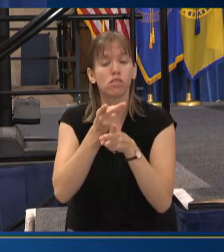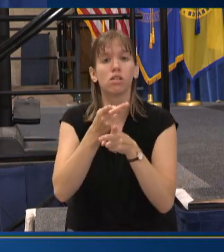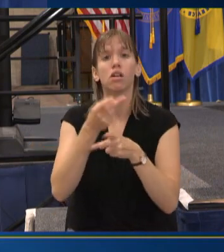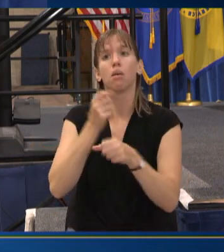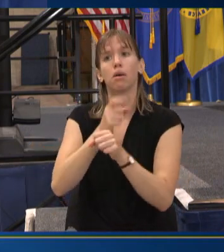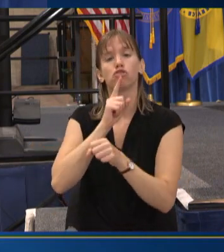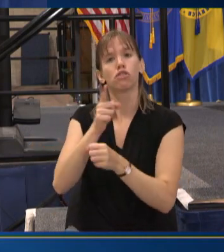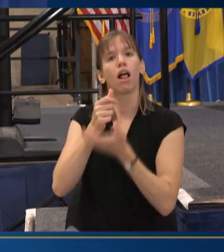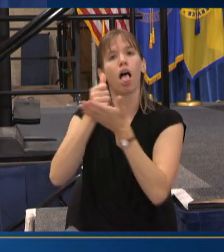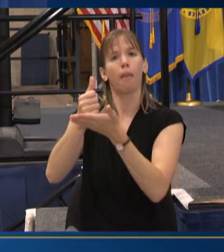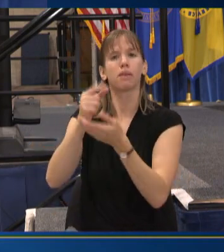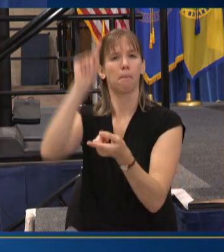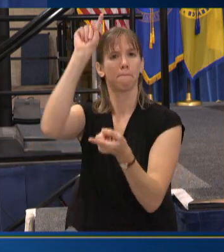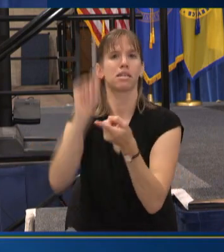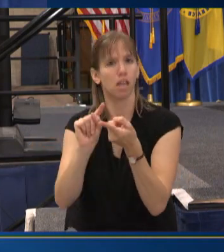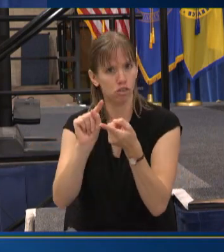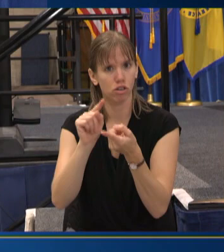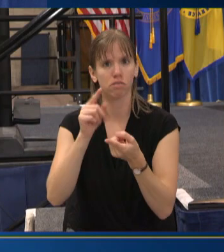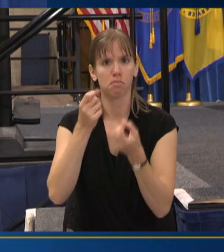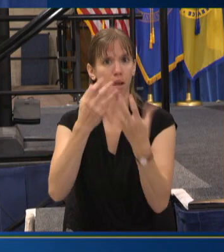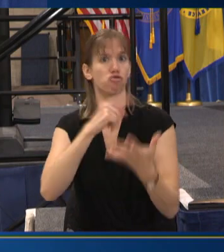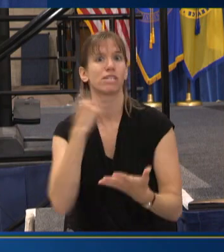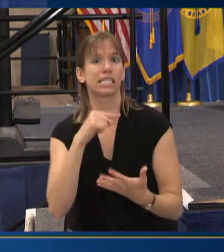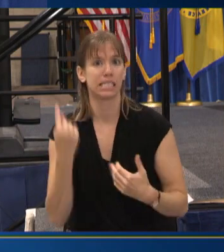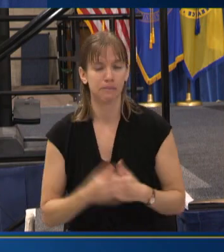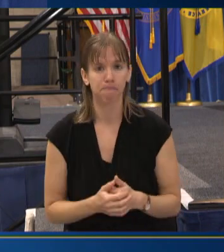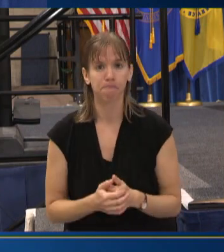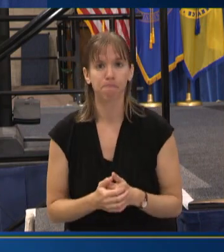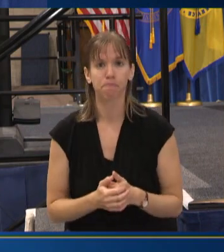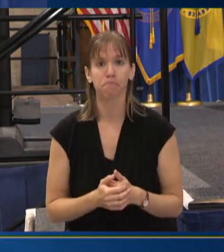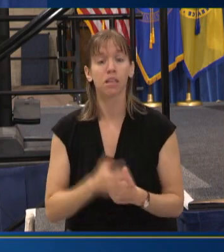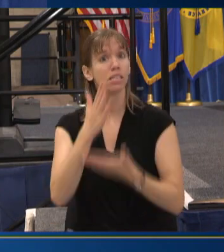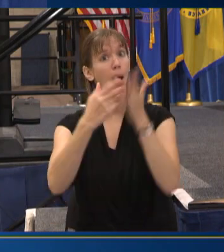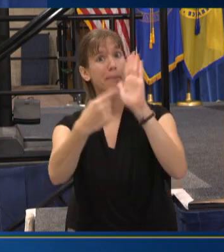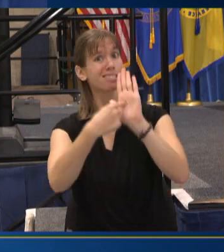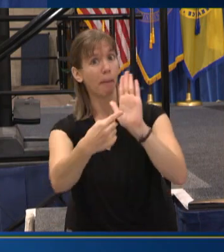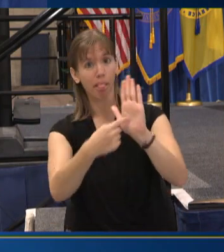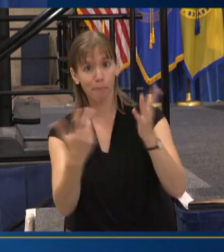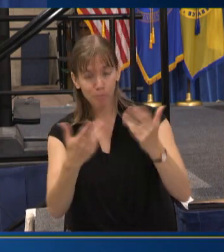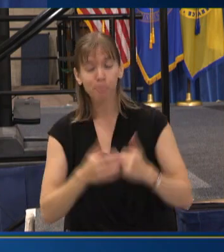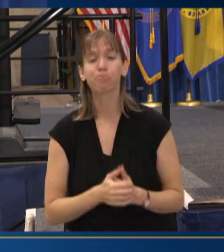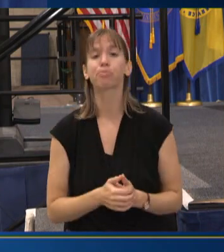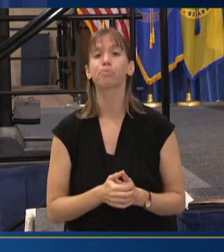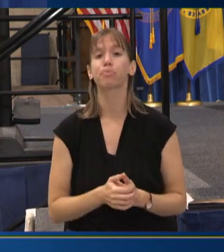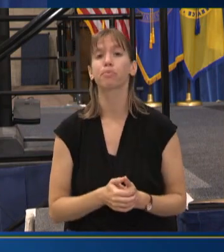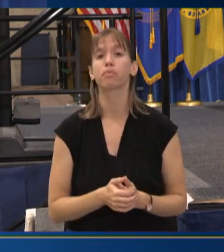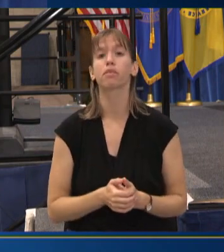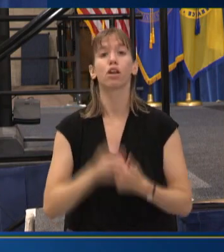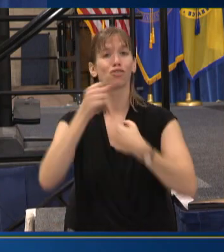I'd like to share several notable examples of our progress. The creation of the HHS Office of